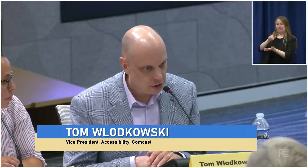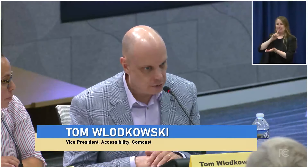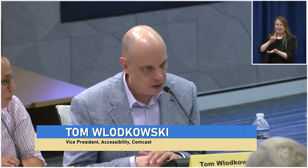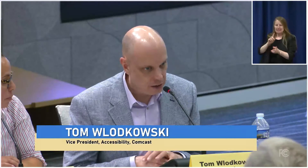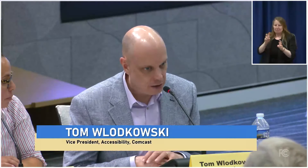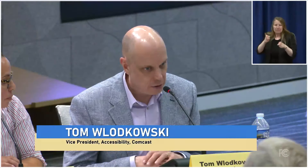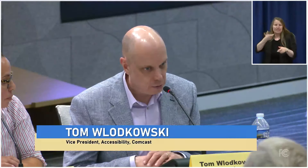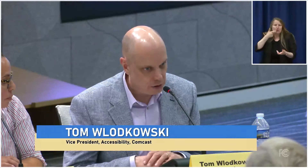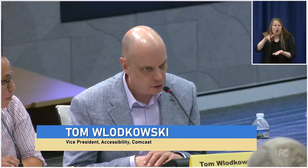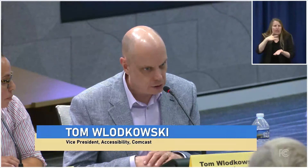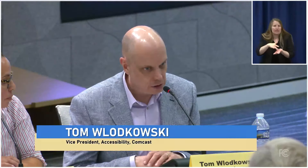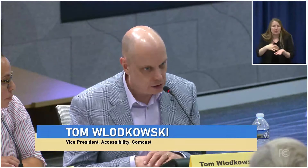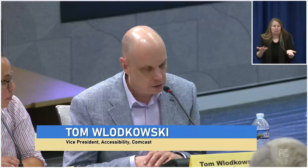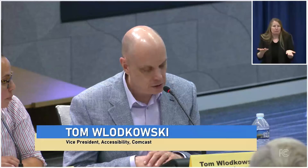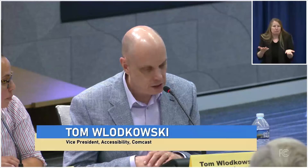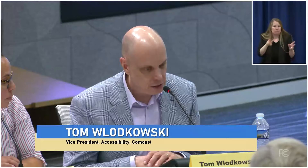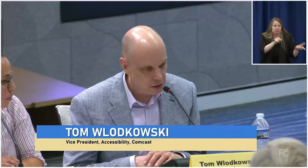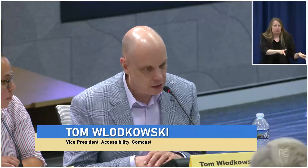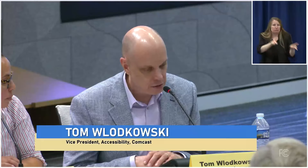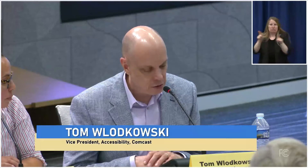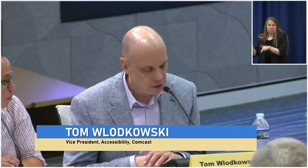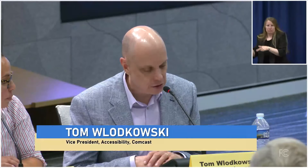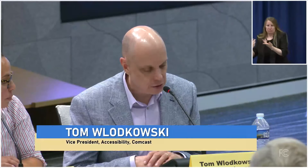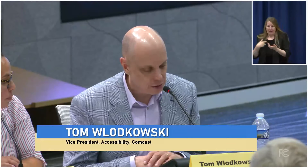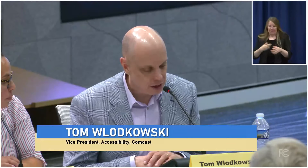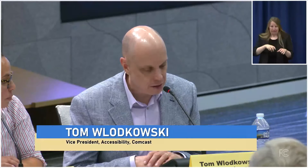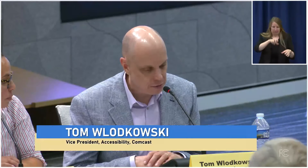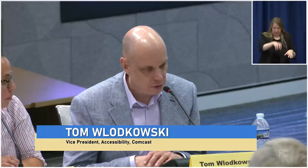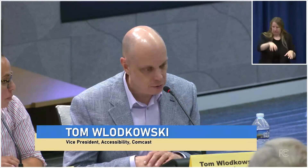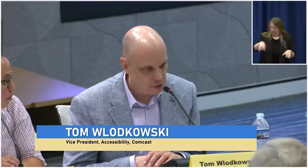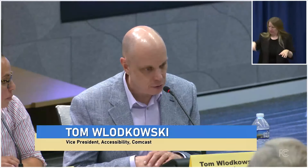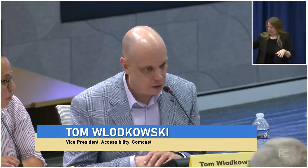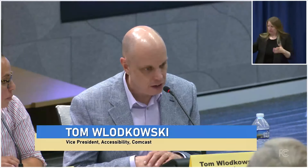SEE. SO FOR US, YOU HAVE TO THINK